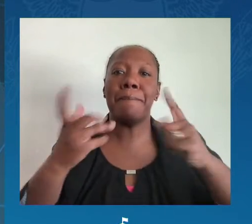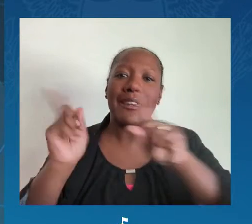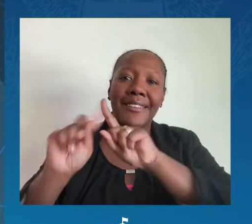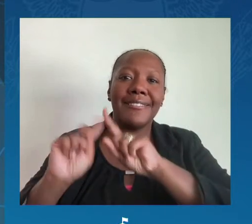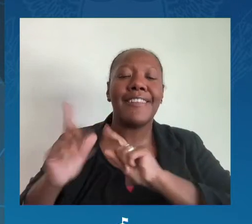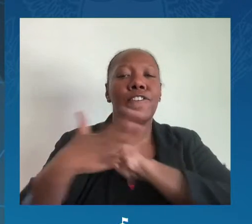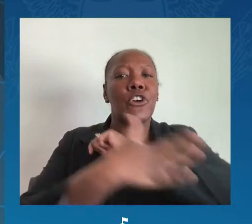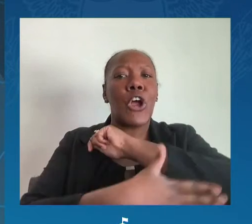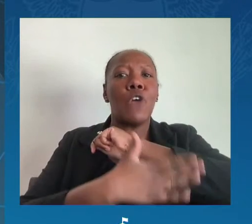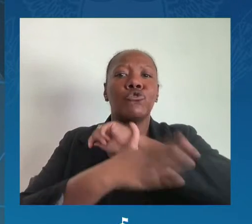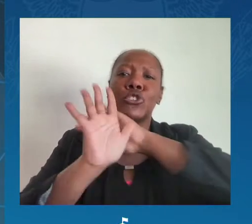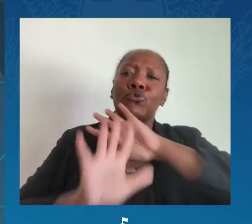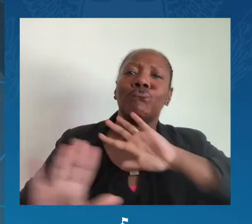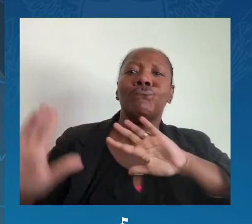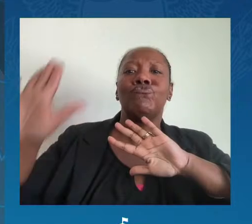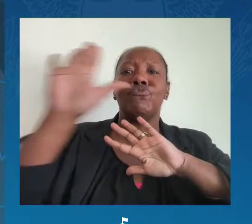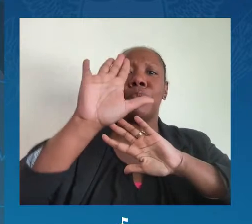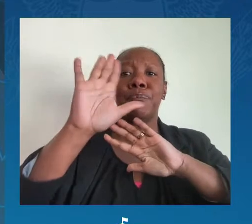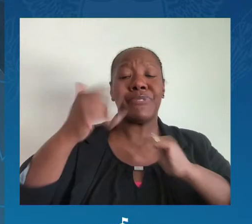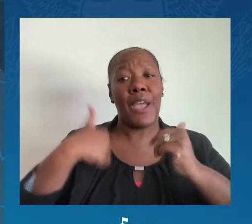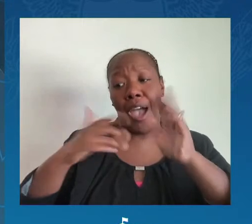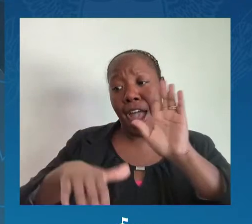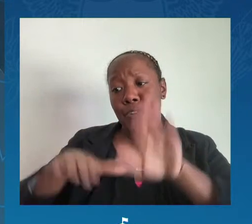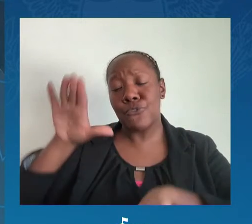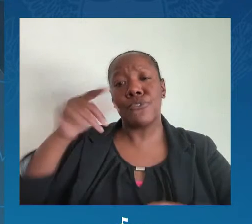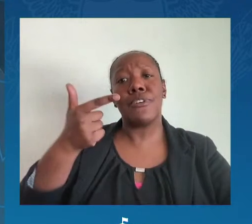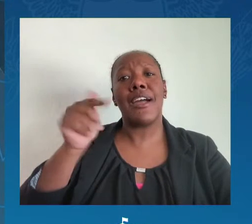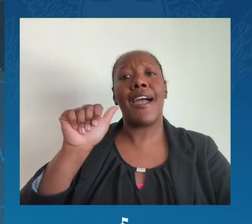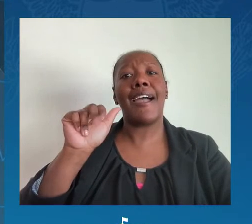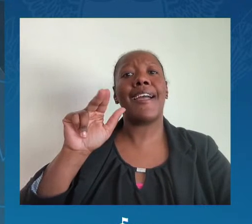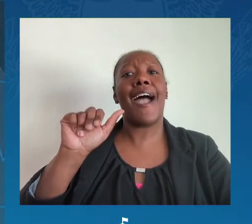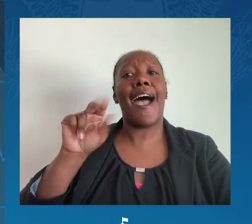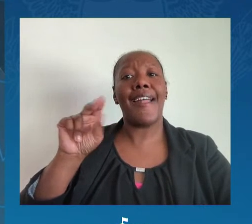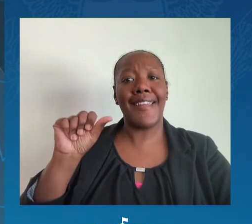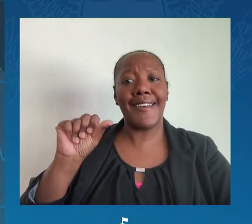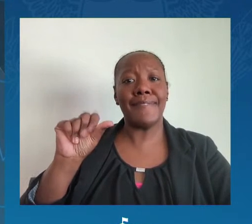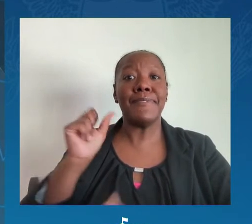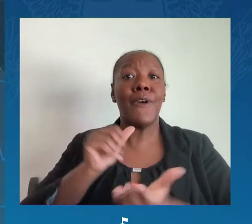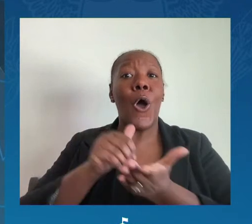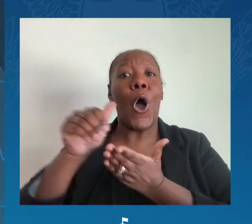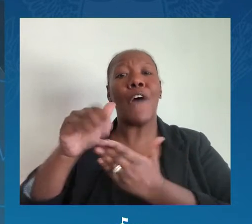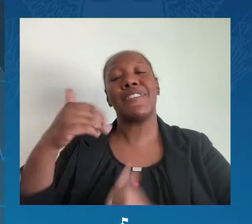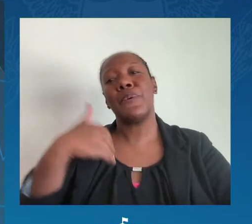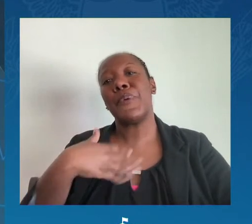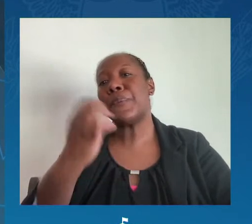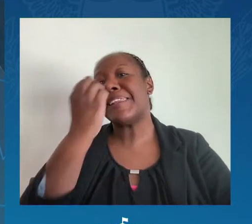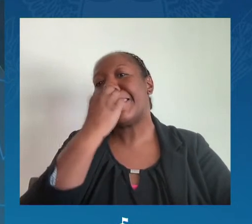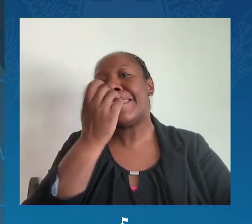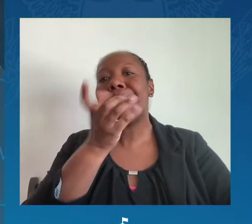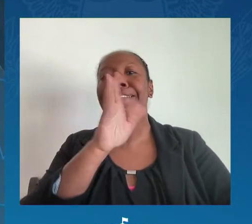Growing up in Ghana, oftentimes in our house we had came cake for dinner at the same time